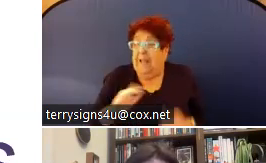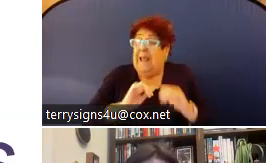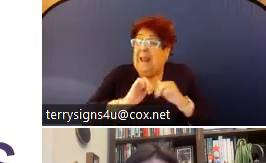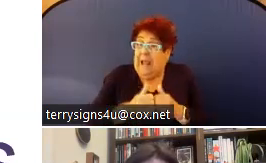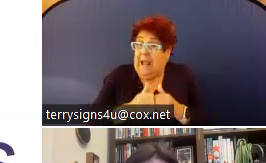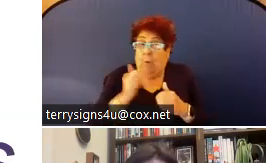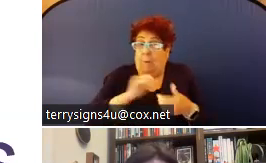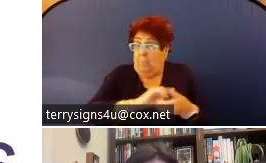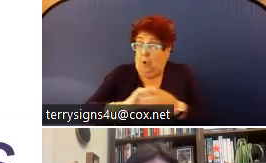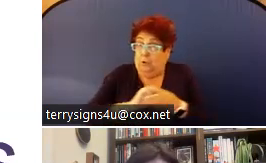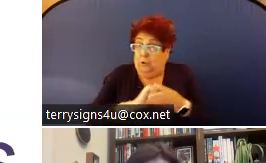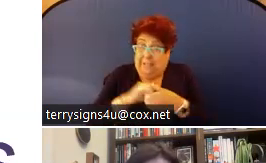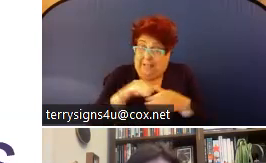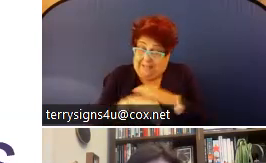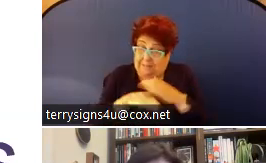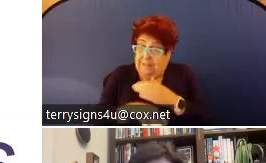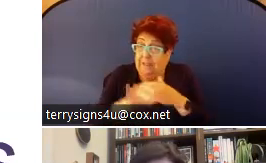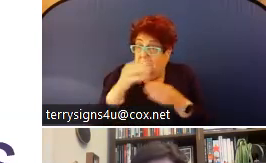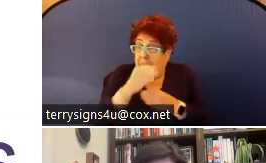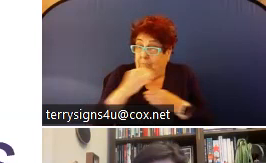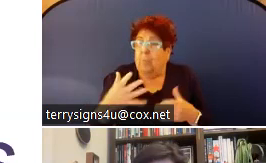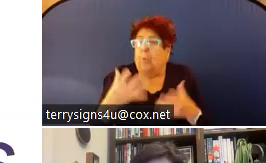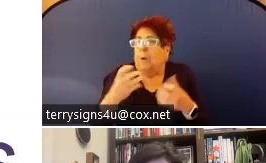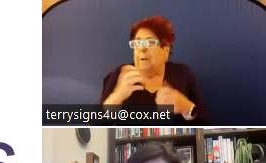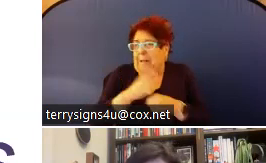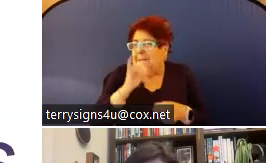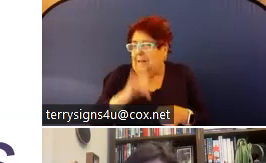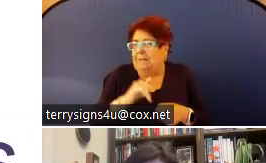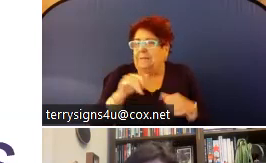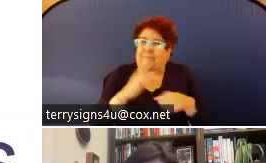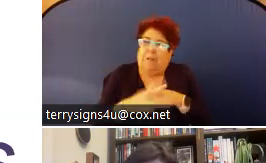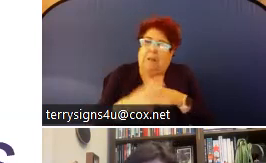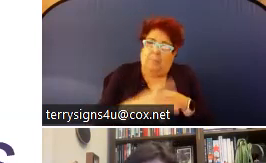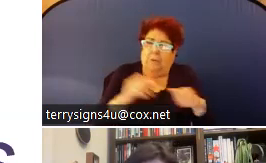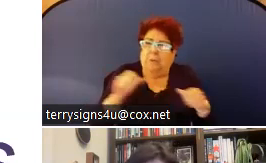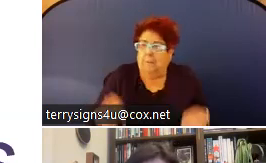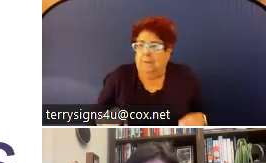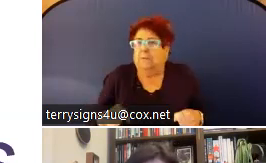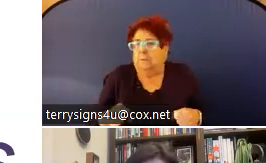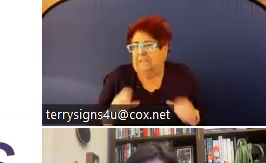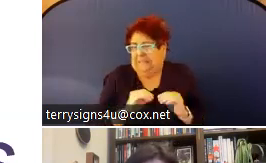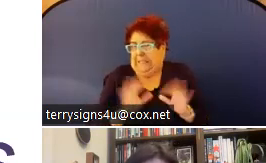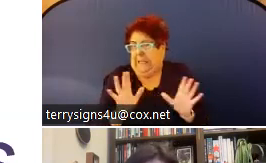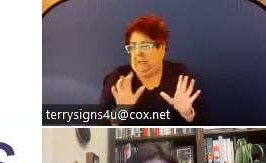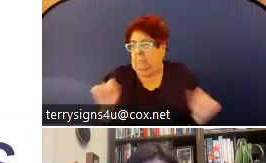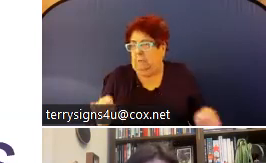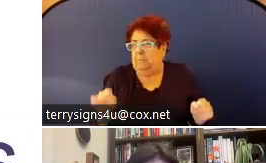we want to make that is available as possible and as clear as possible or else people get really overwhelmed by the data in the database.